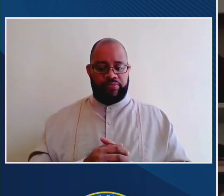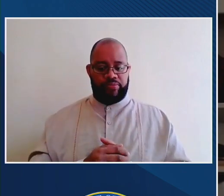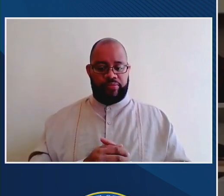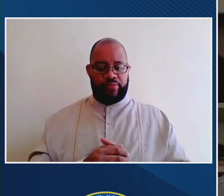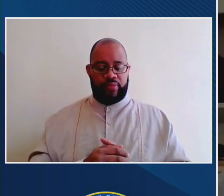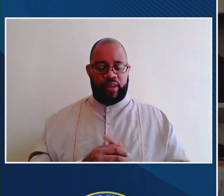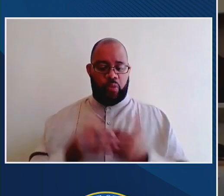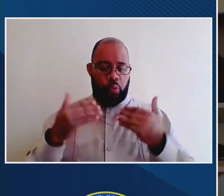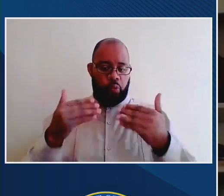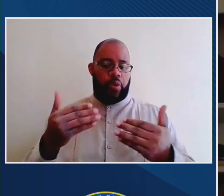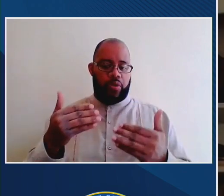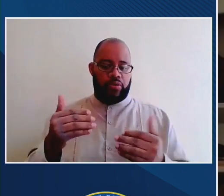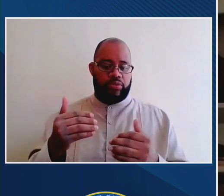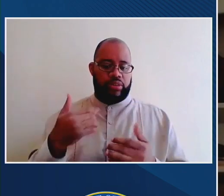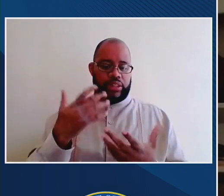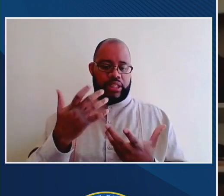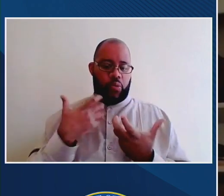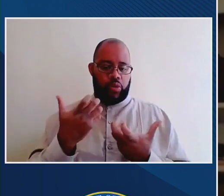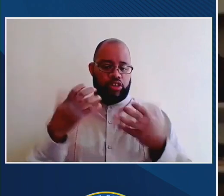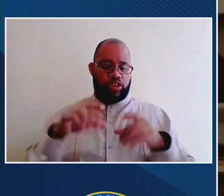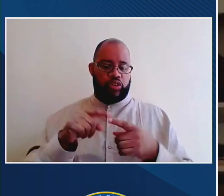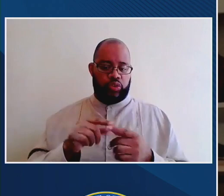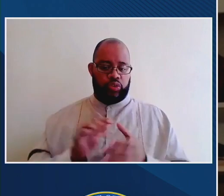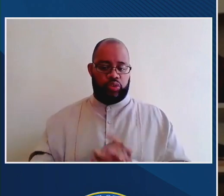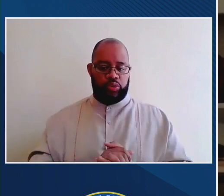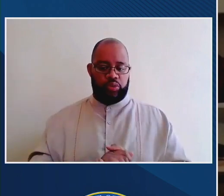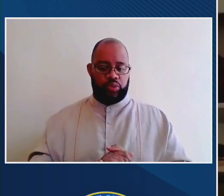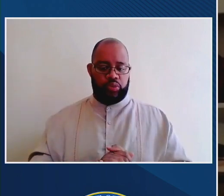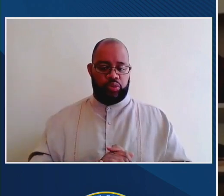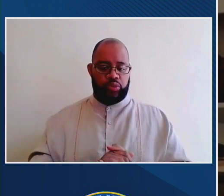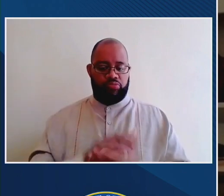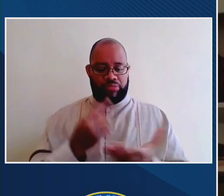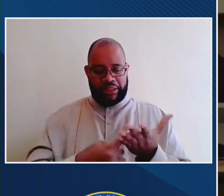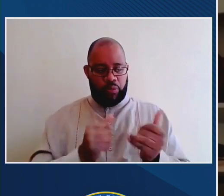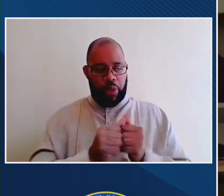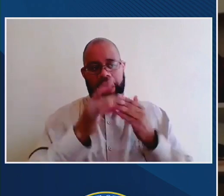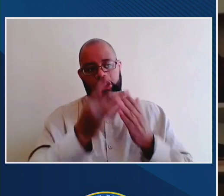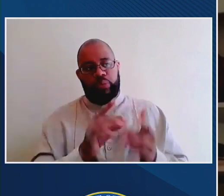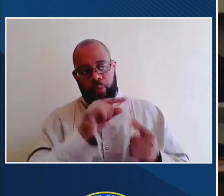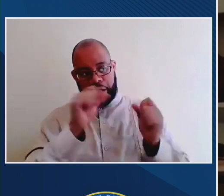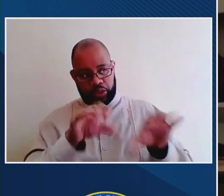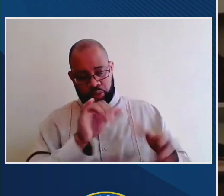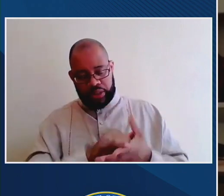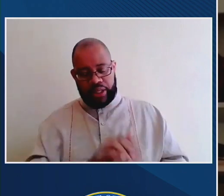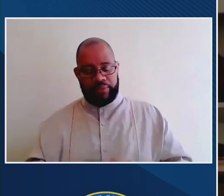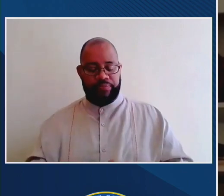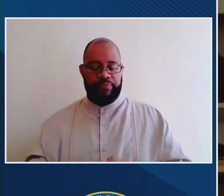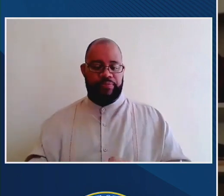point and I would like a chance to confer with leadership about what we can do that. But we're certainly, you know, we'd